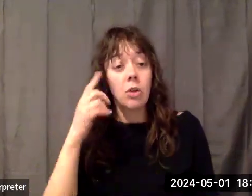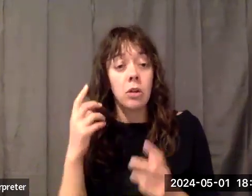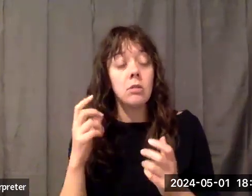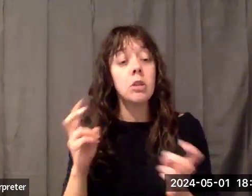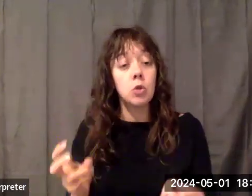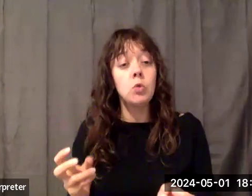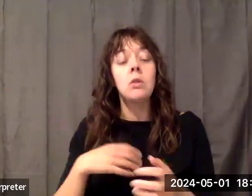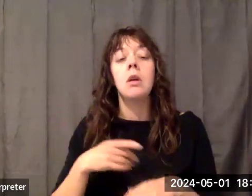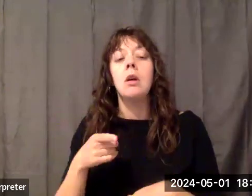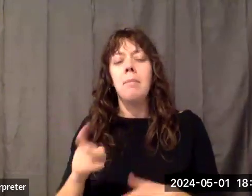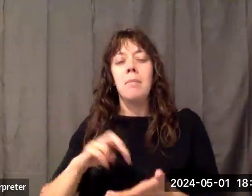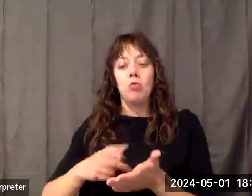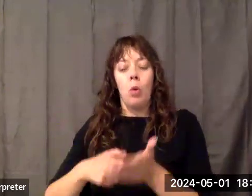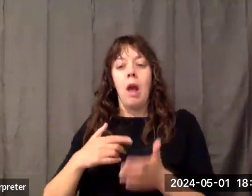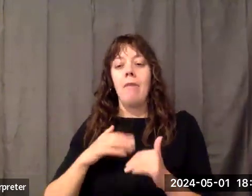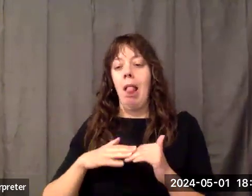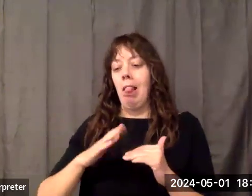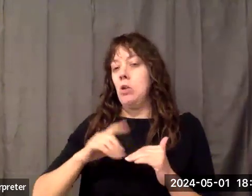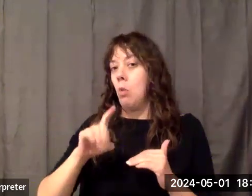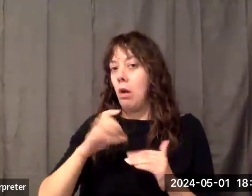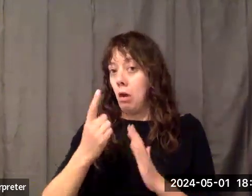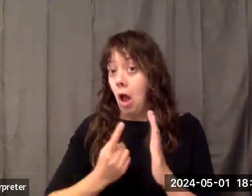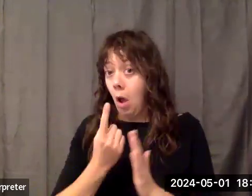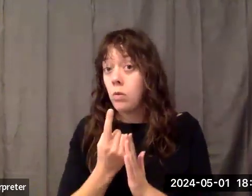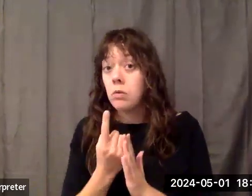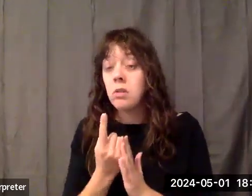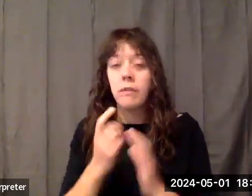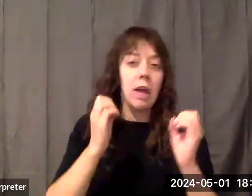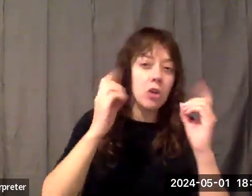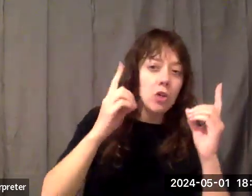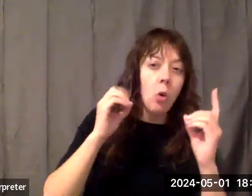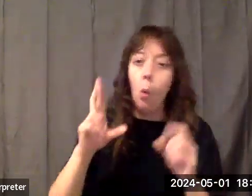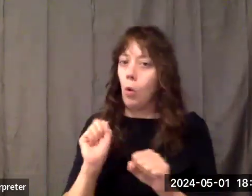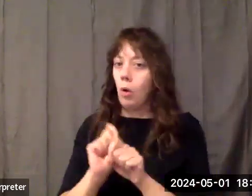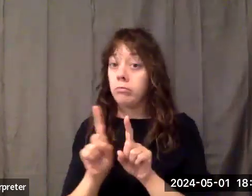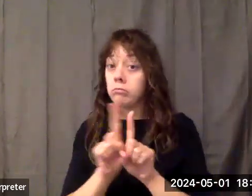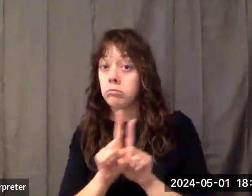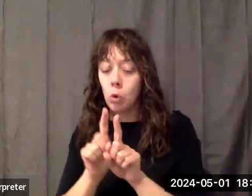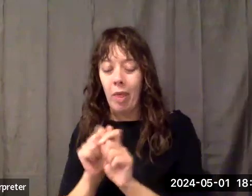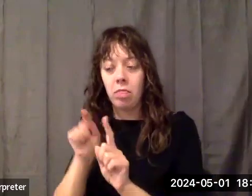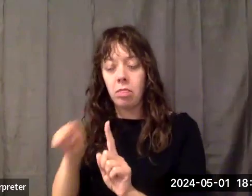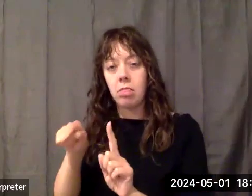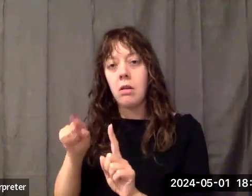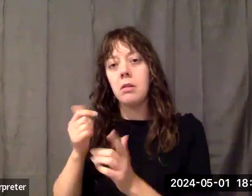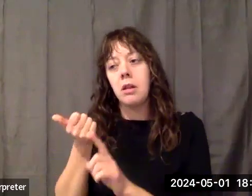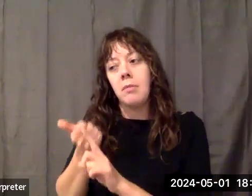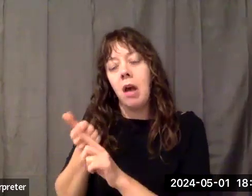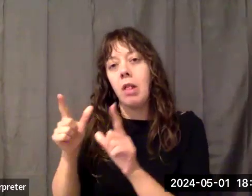or work under somebody who has been licensed to treat children for a year.